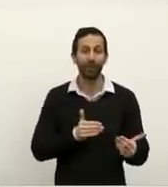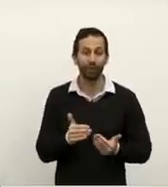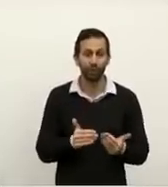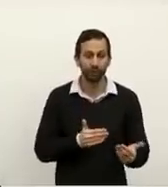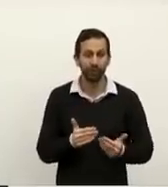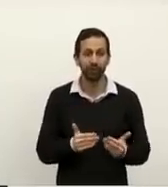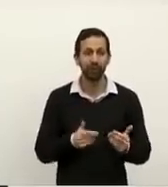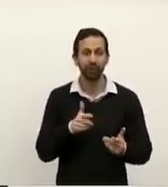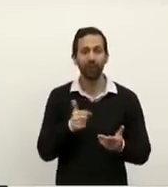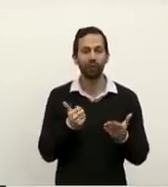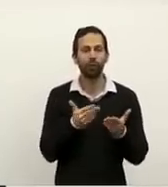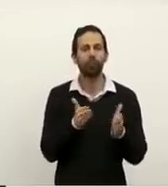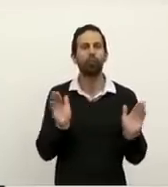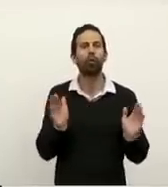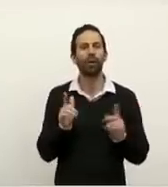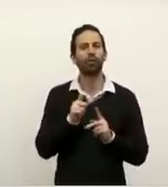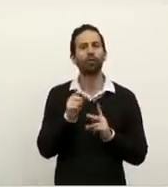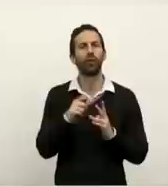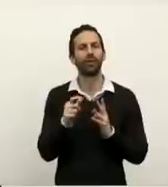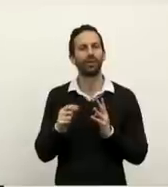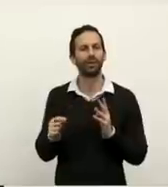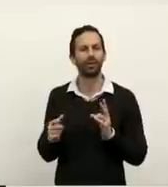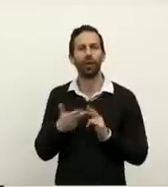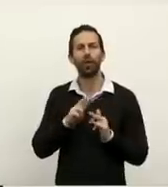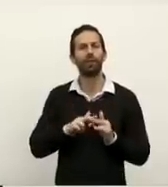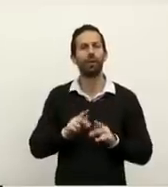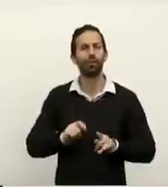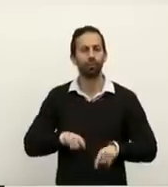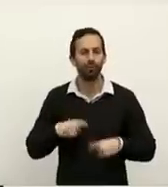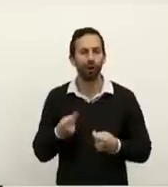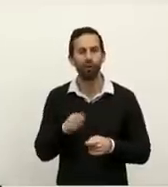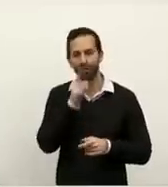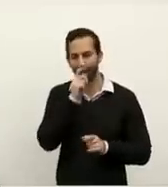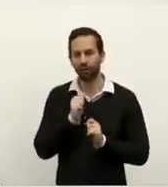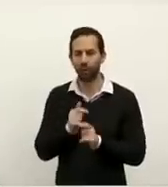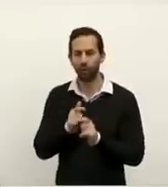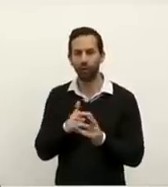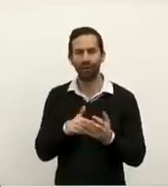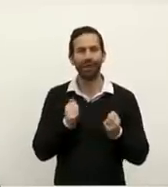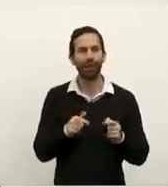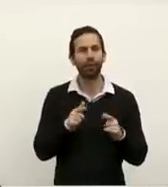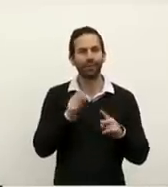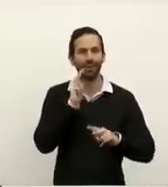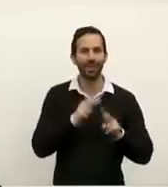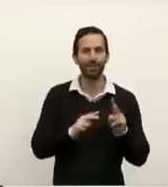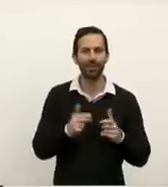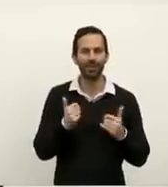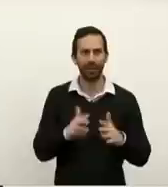you've got a broader choice of providers you could go to and get those assessments done.